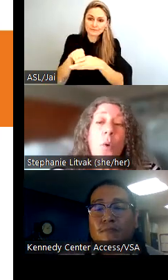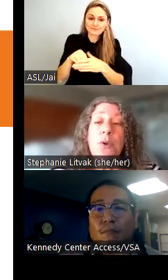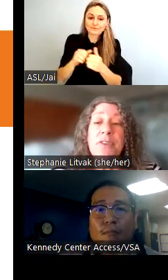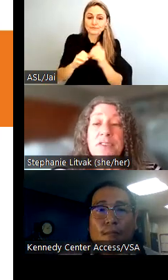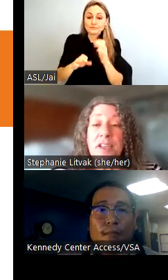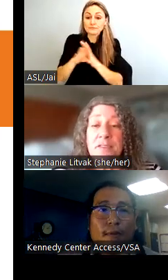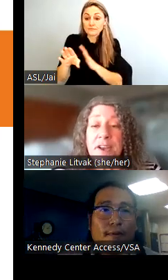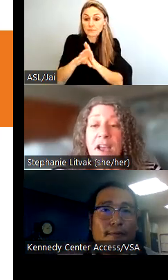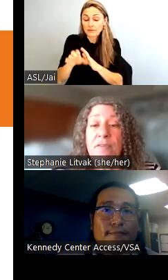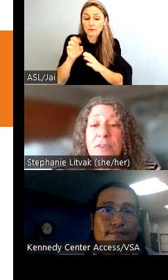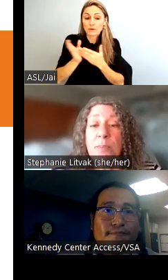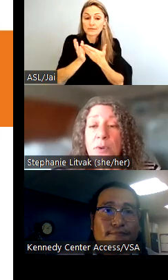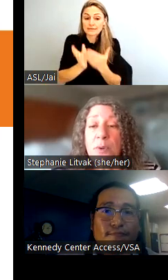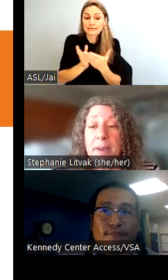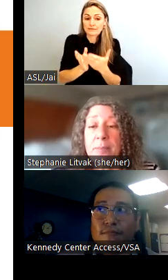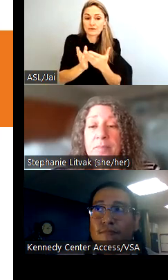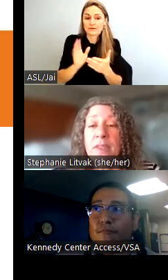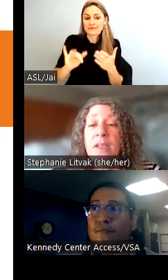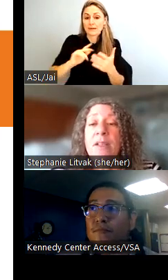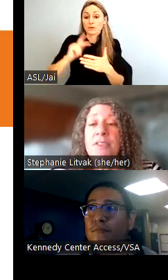or the delivery of the program.